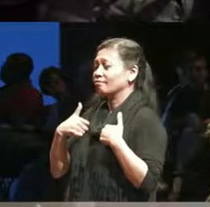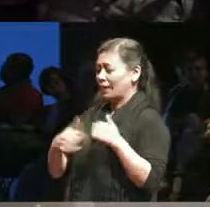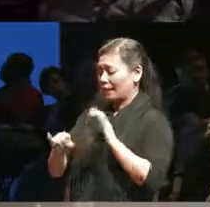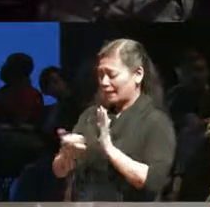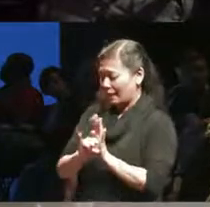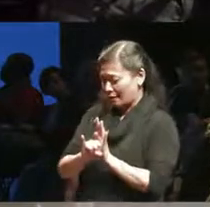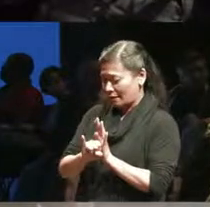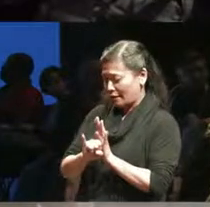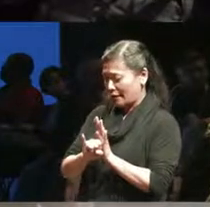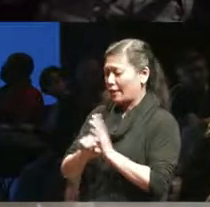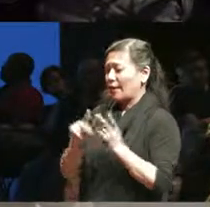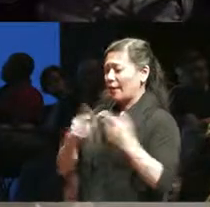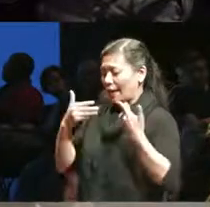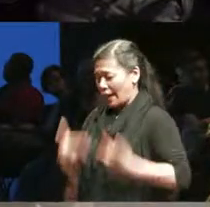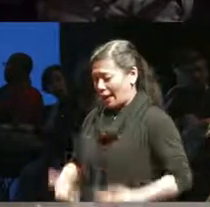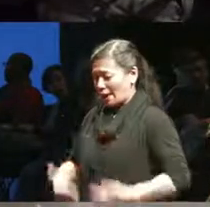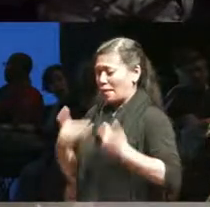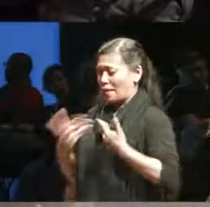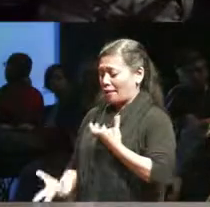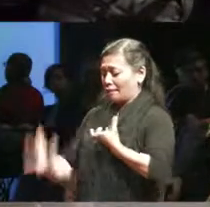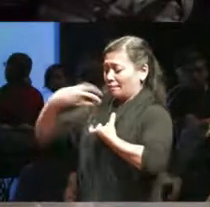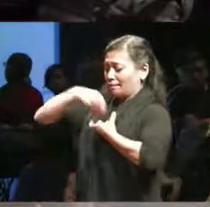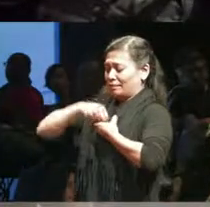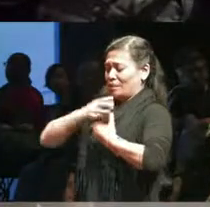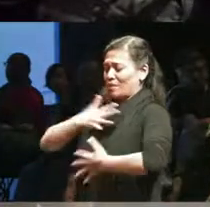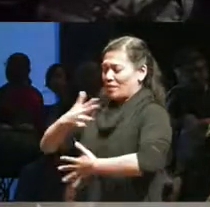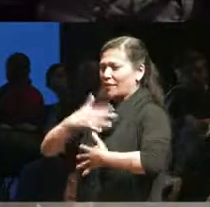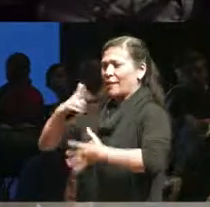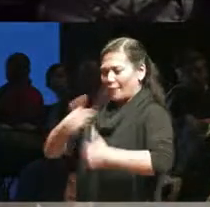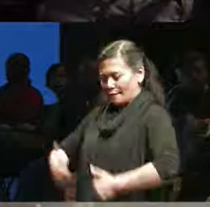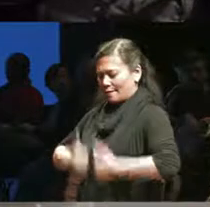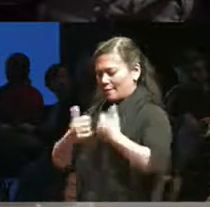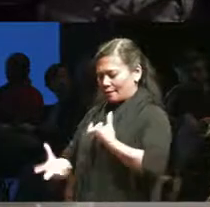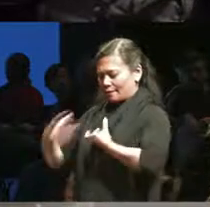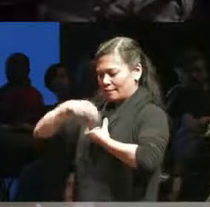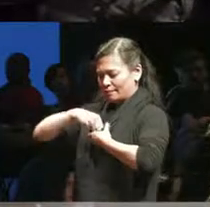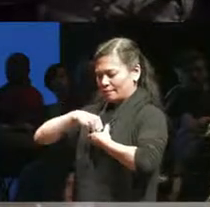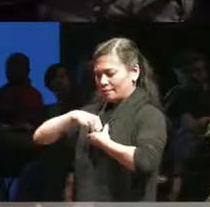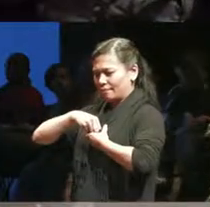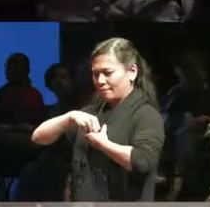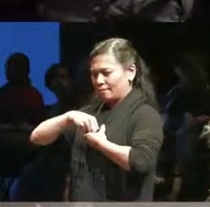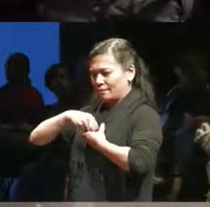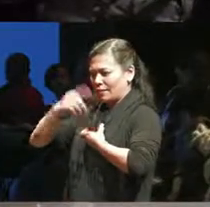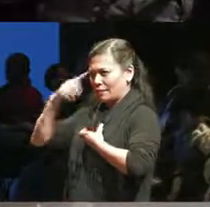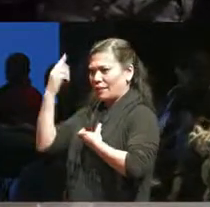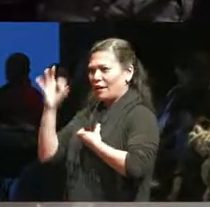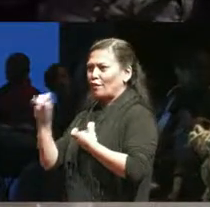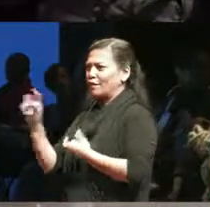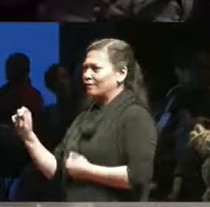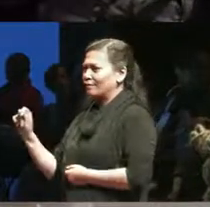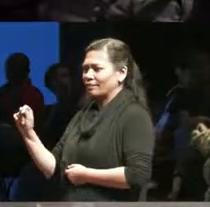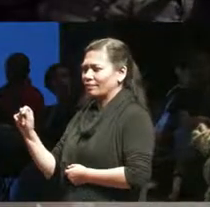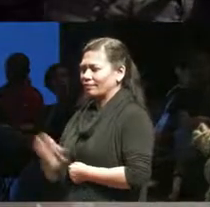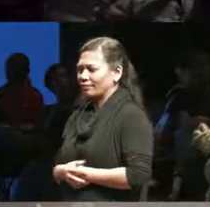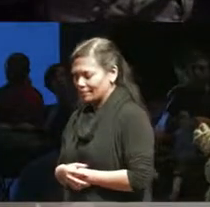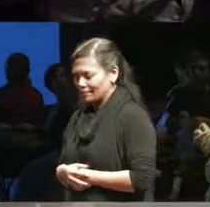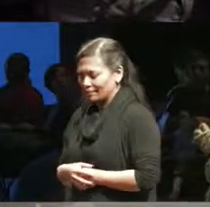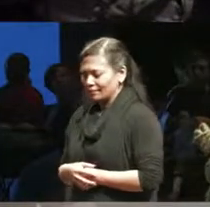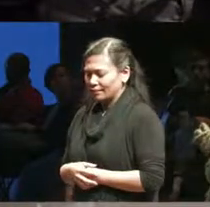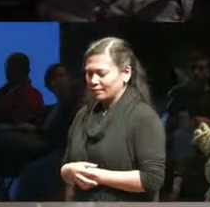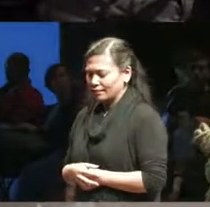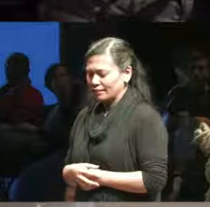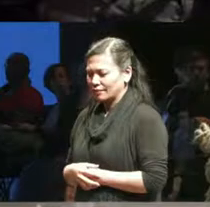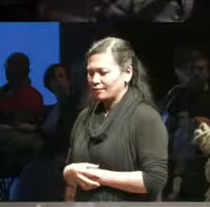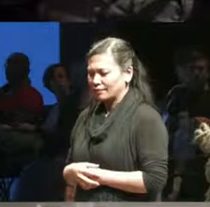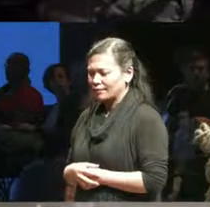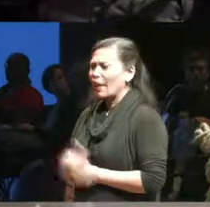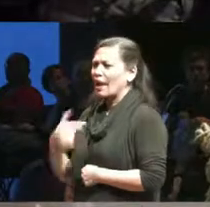breathe and I live and it said to be Blackfoot. And I am queer I am 2-Spirited